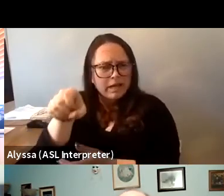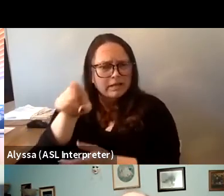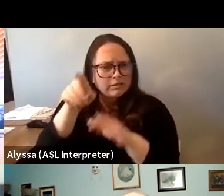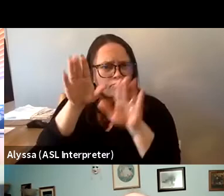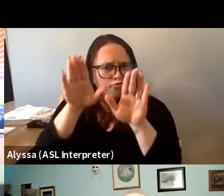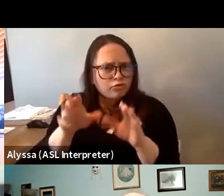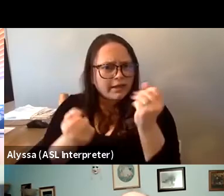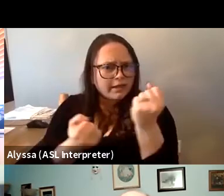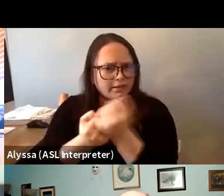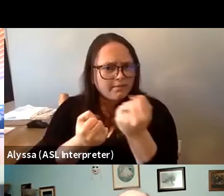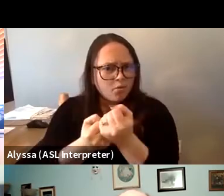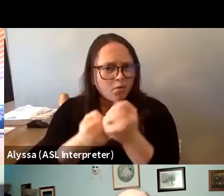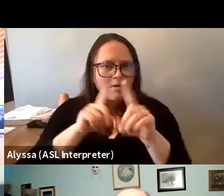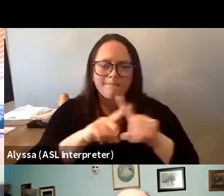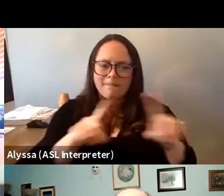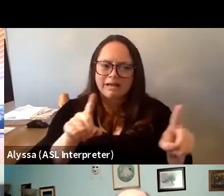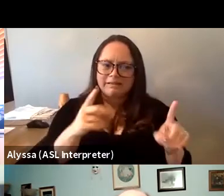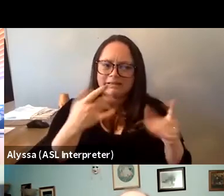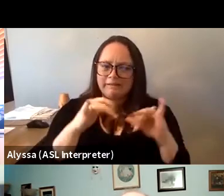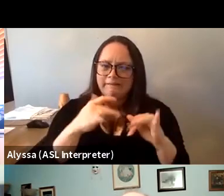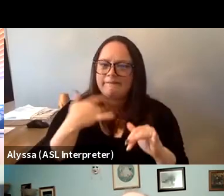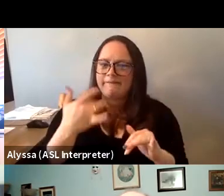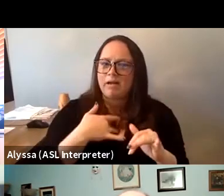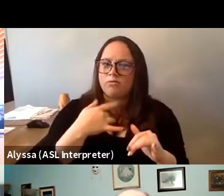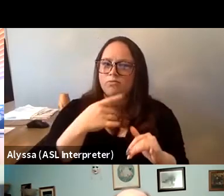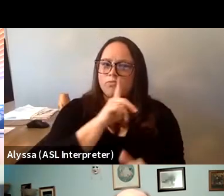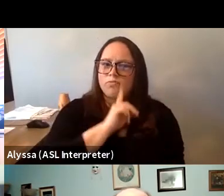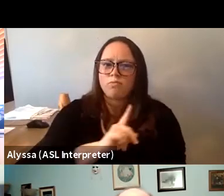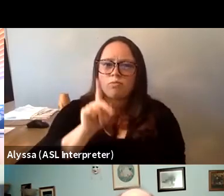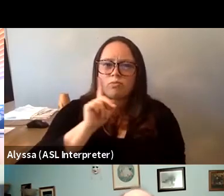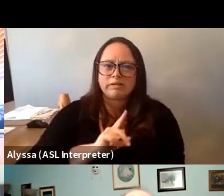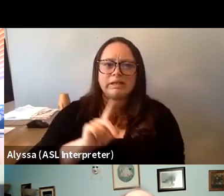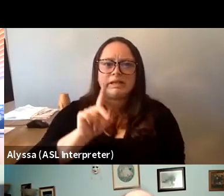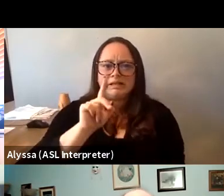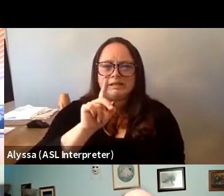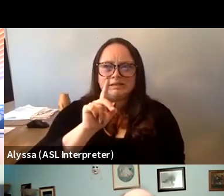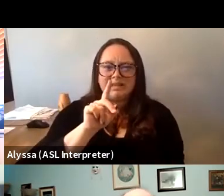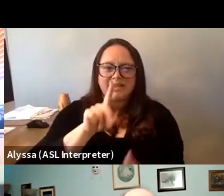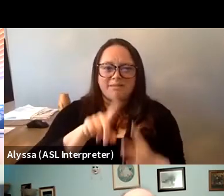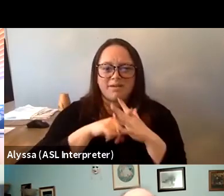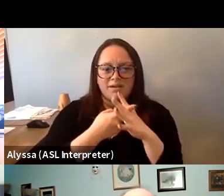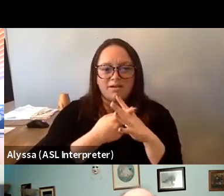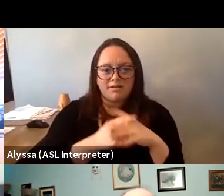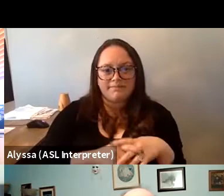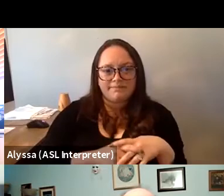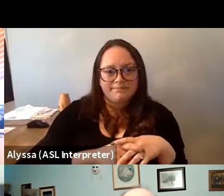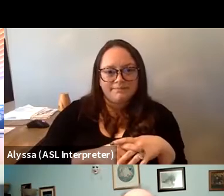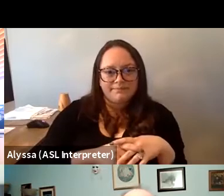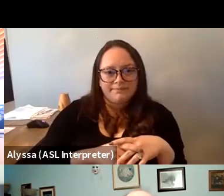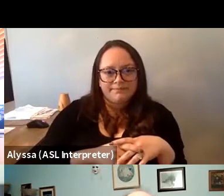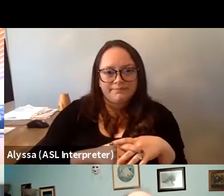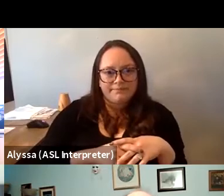very lonely journey, in the very beginning. But it, having that